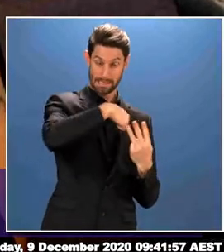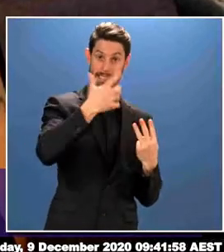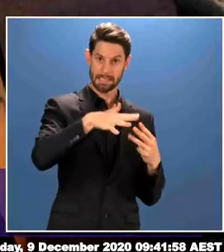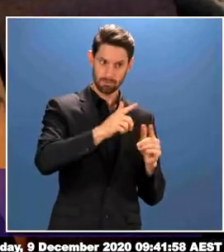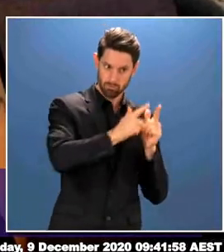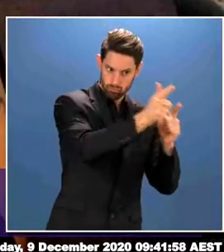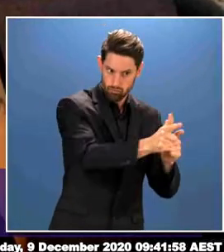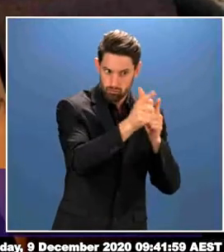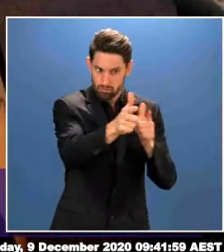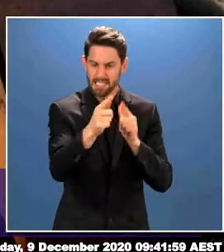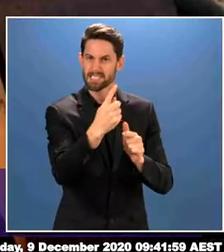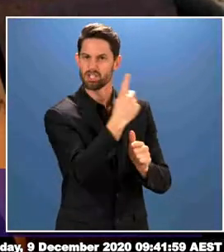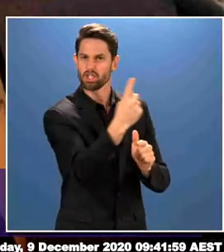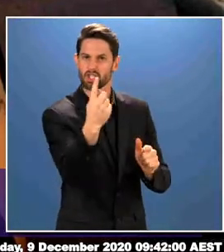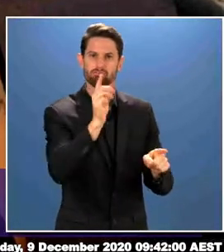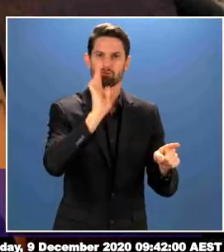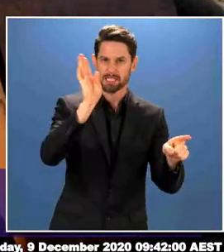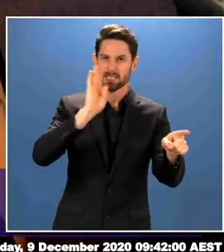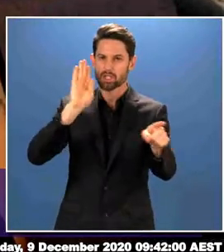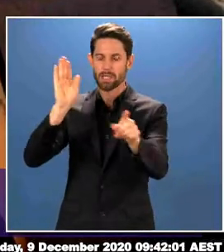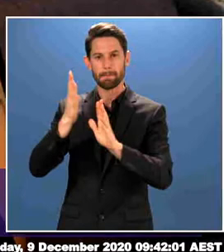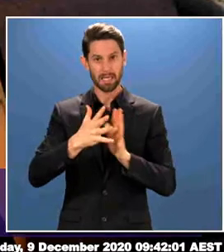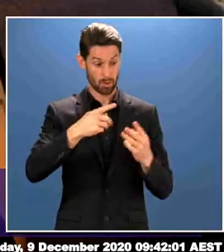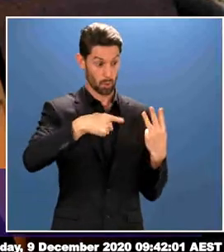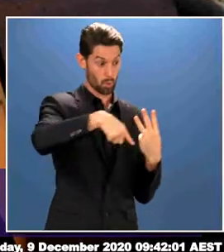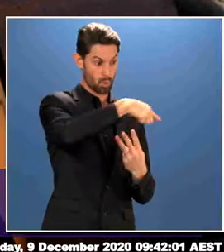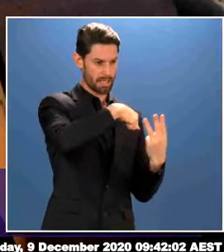observing, we were able to kind of say these are some of the things we